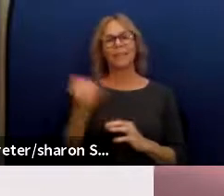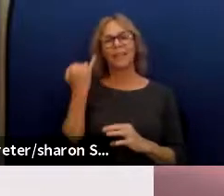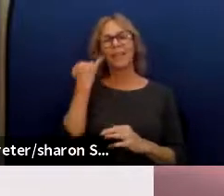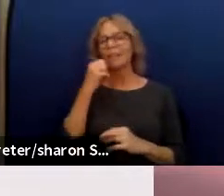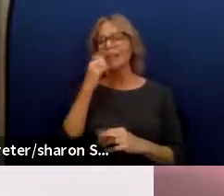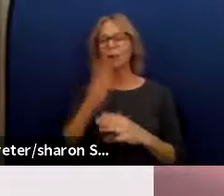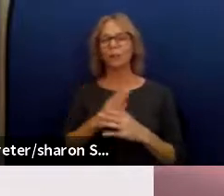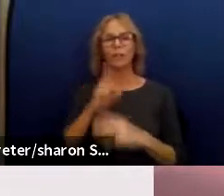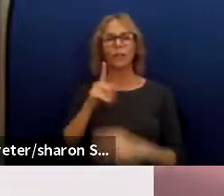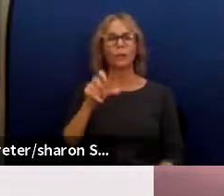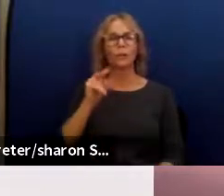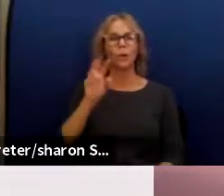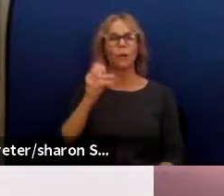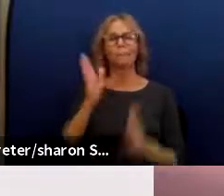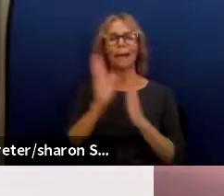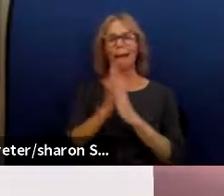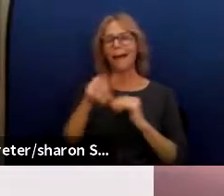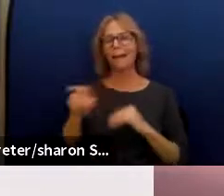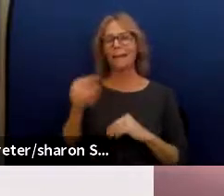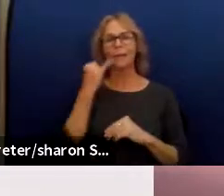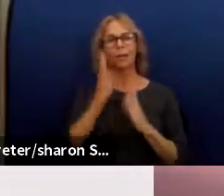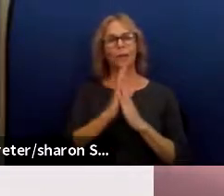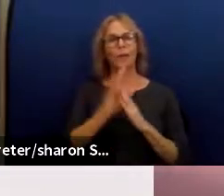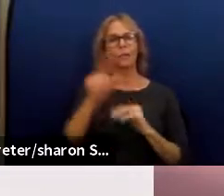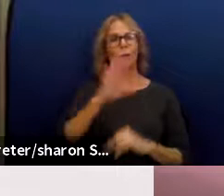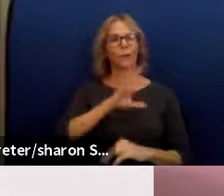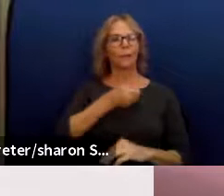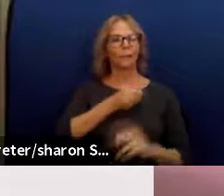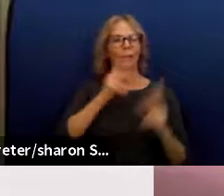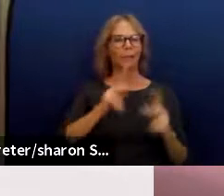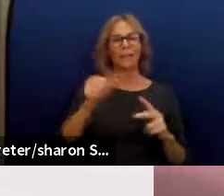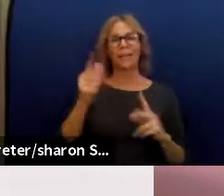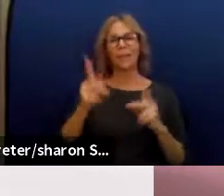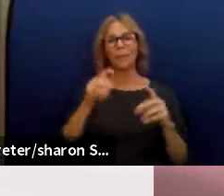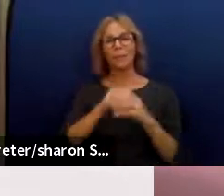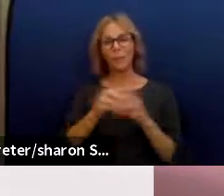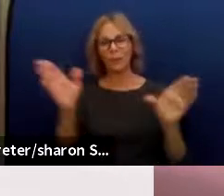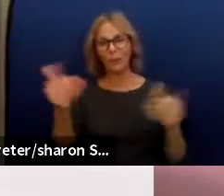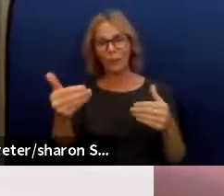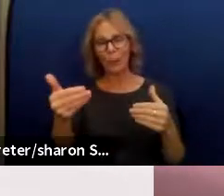pronouns, just ask them. And if you're going to ask only the trans person, and there's other people in the room, for instance, if